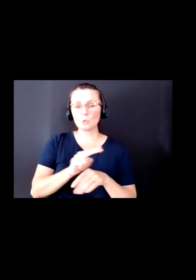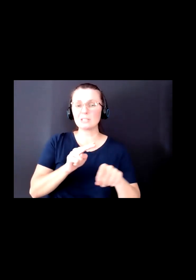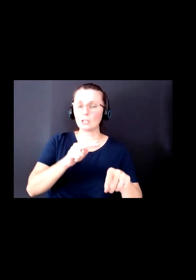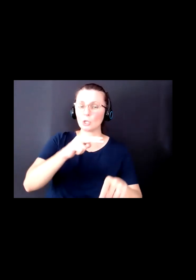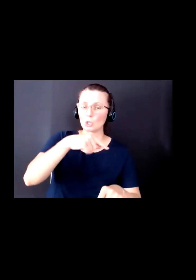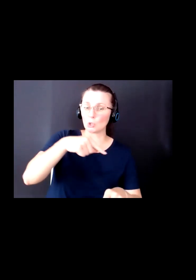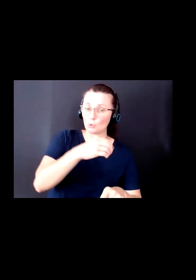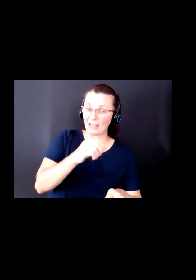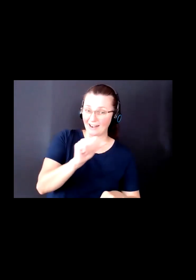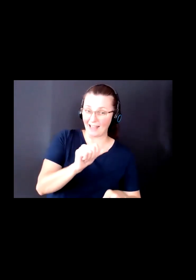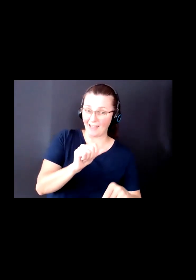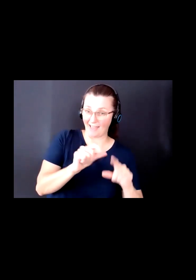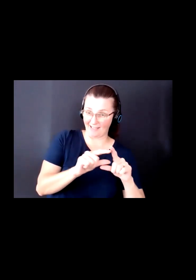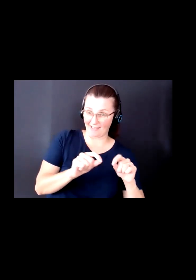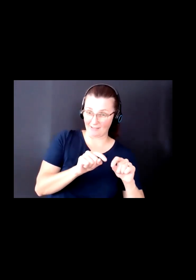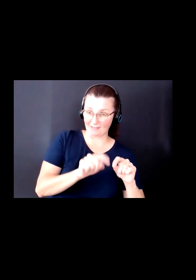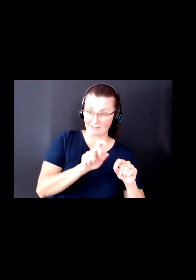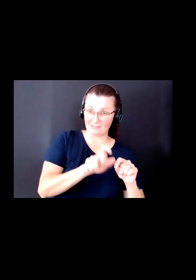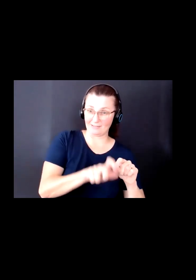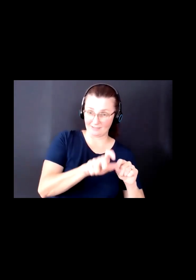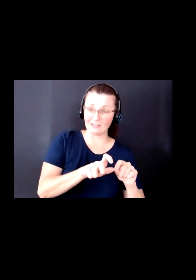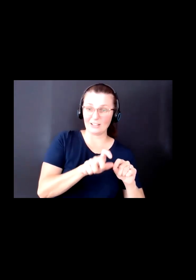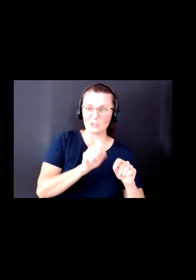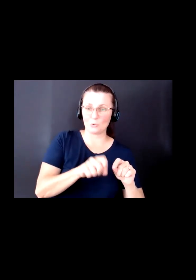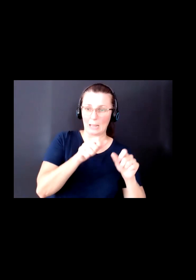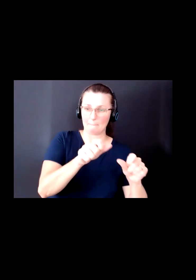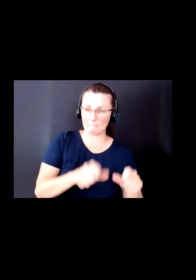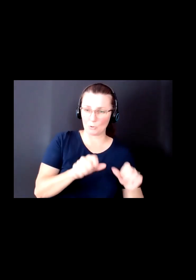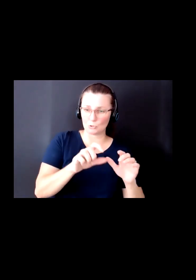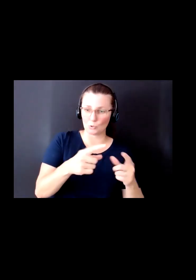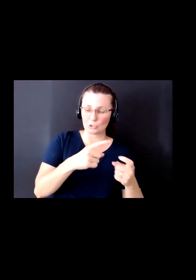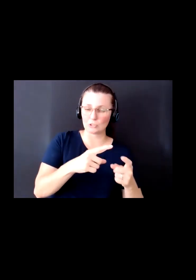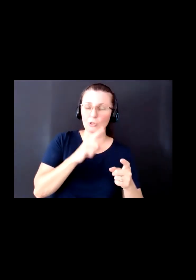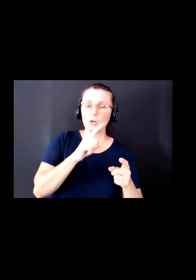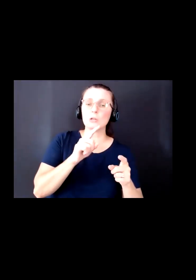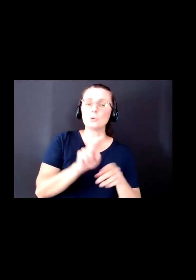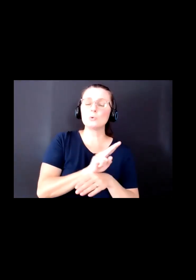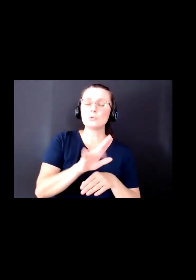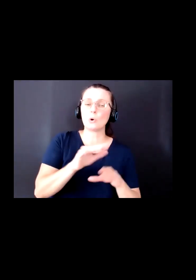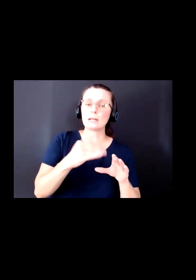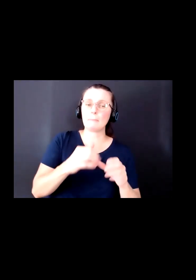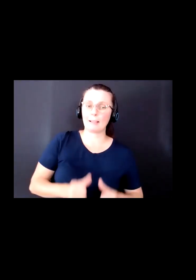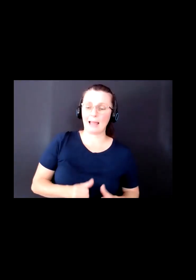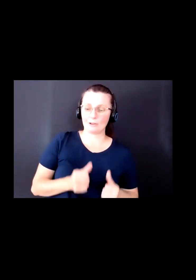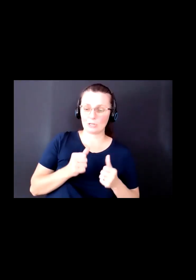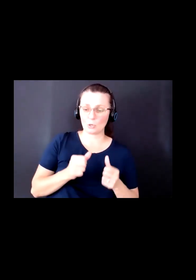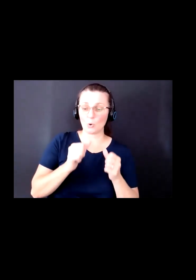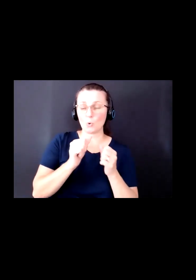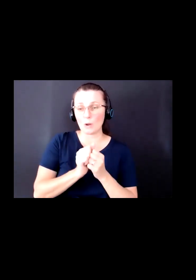please, please, please include your e-mail address with the question. Either before or after. This will allow us to contact you